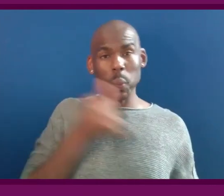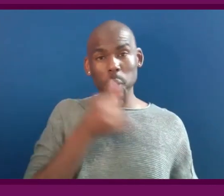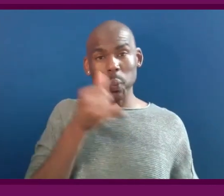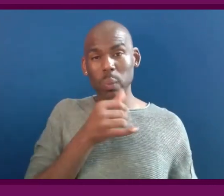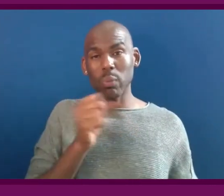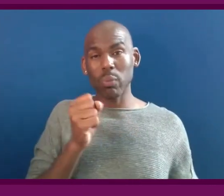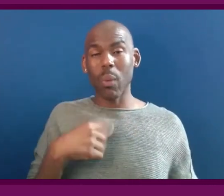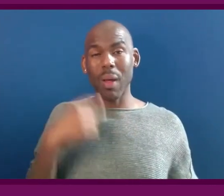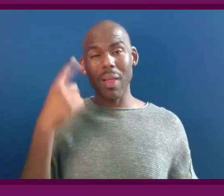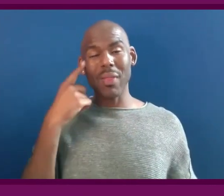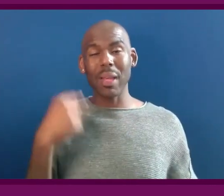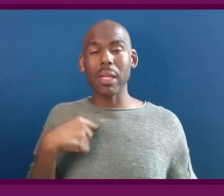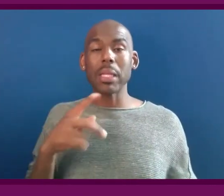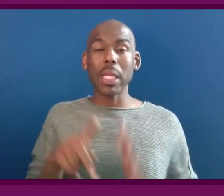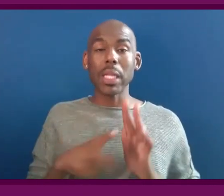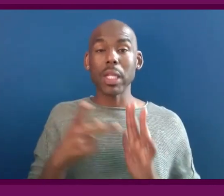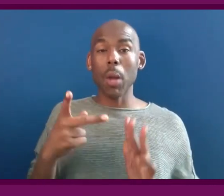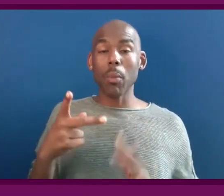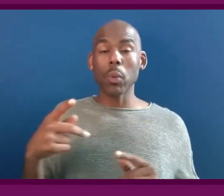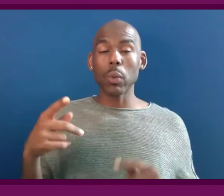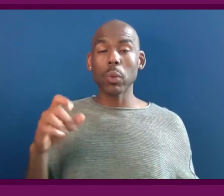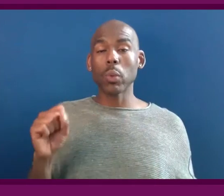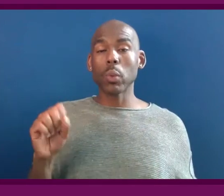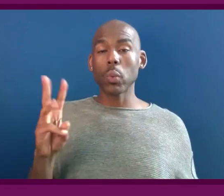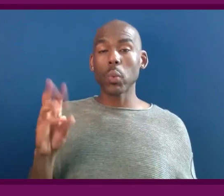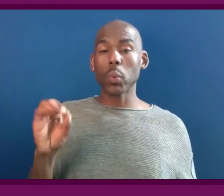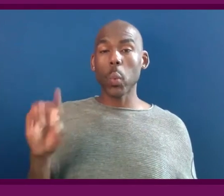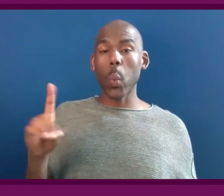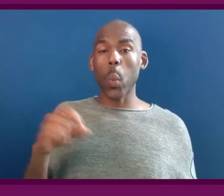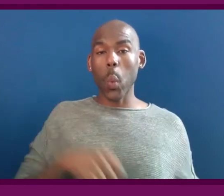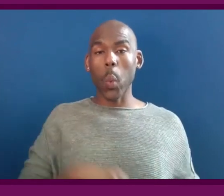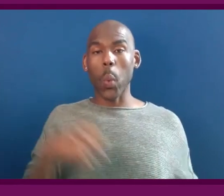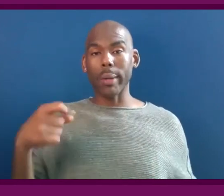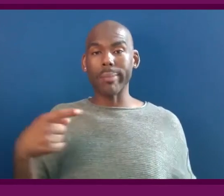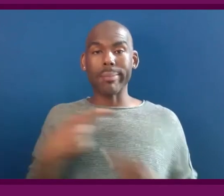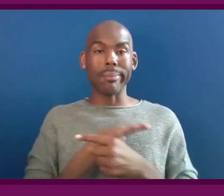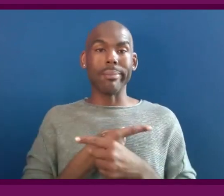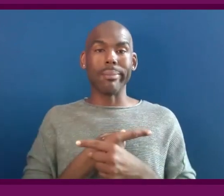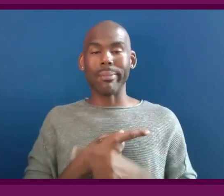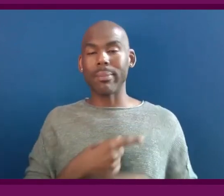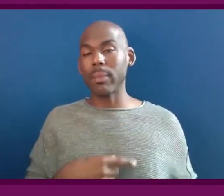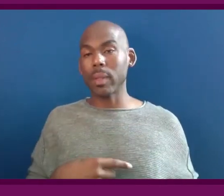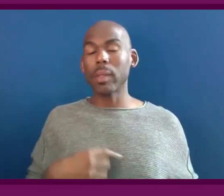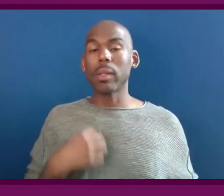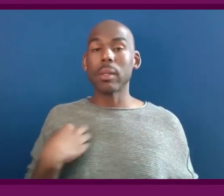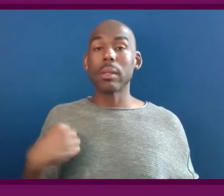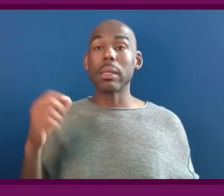So I guess it's a double-edged sword. It really is. Kamilah Martin-Proctor: I agree with that to a certain extent, but